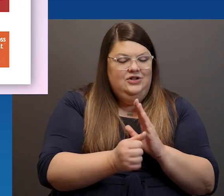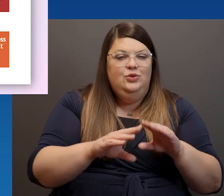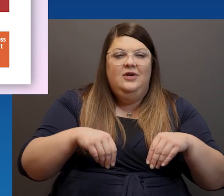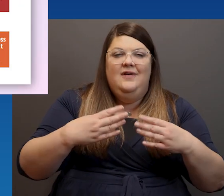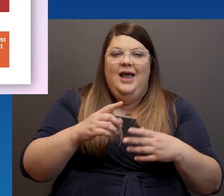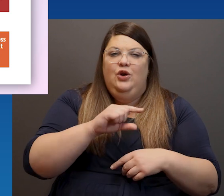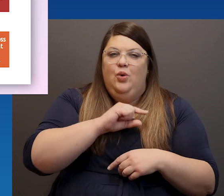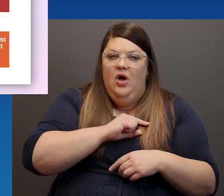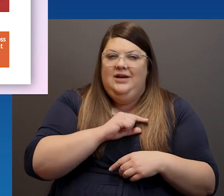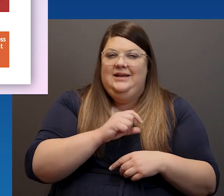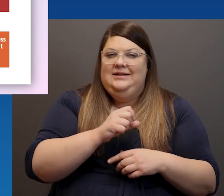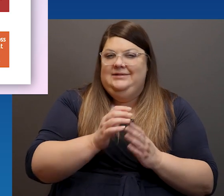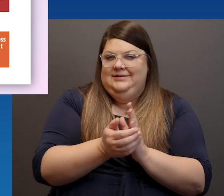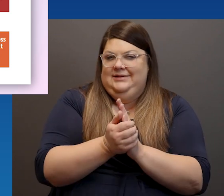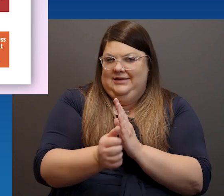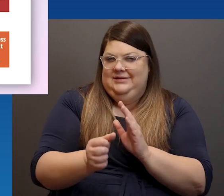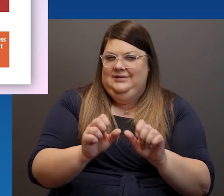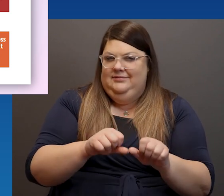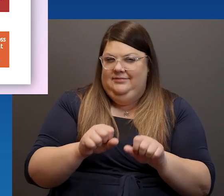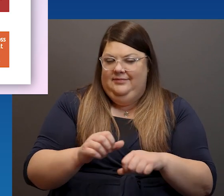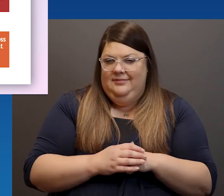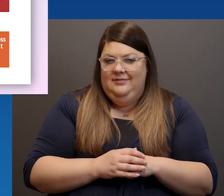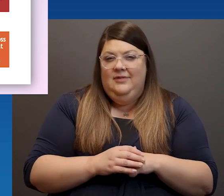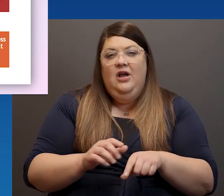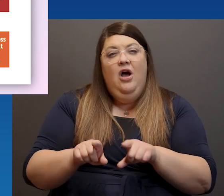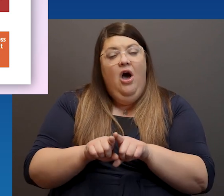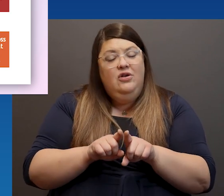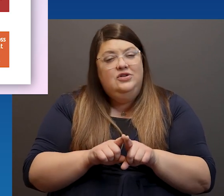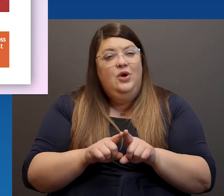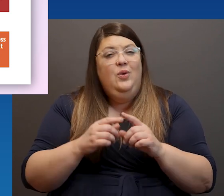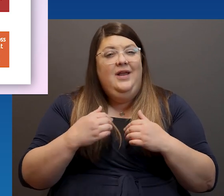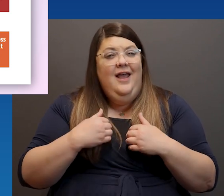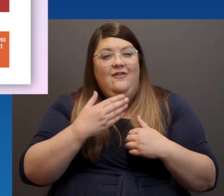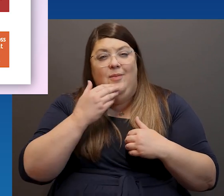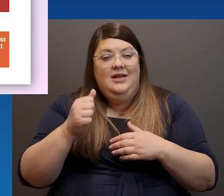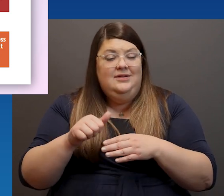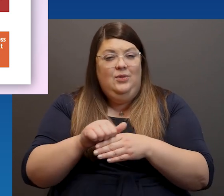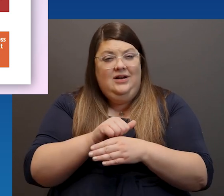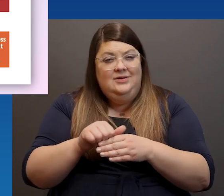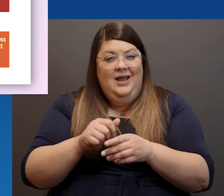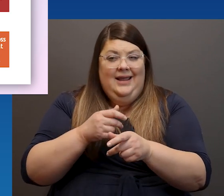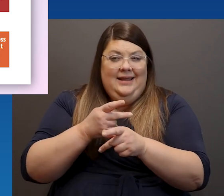An effective system also helps us to improve our best practices by keeping up with the latest standards